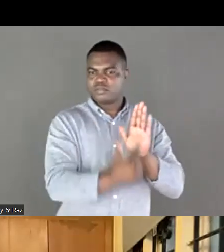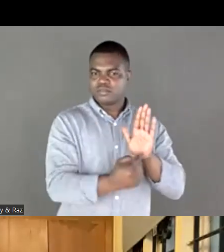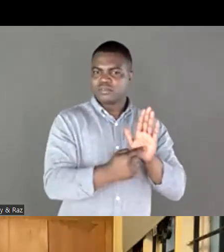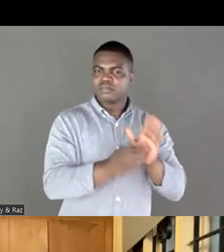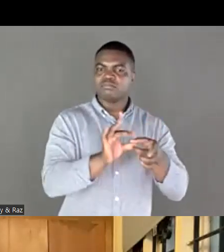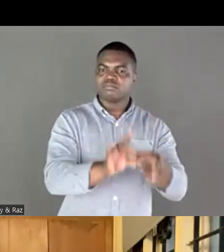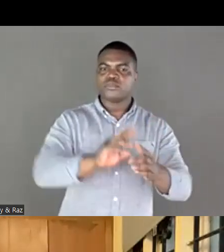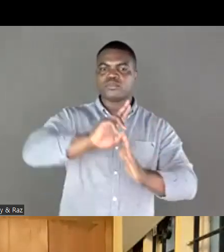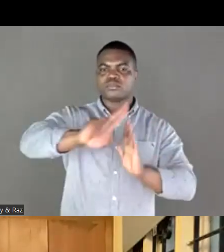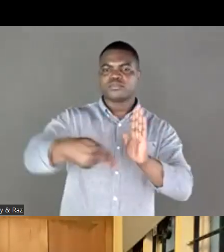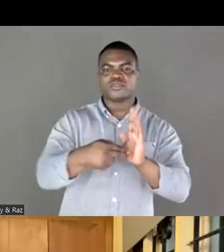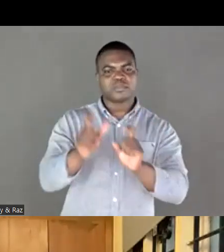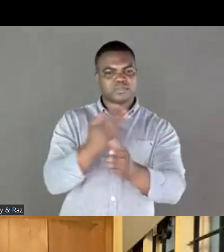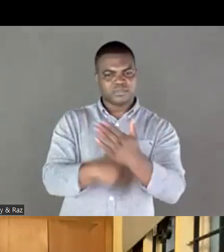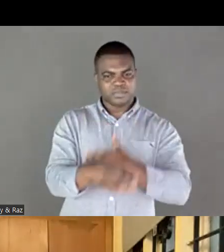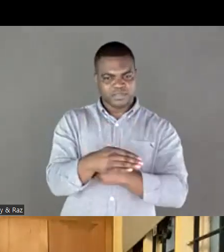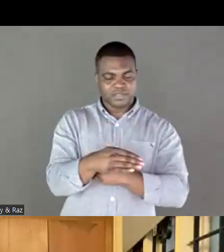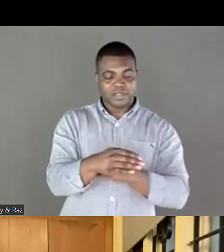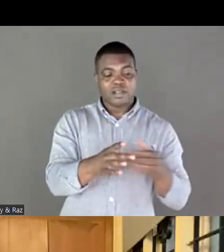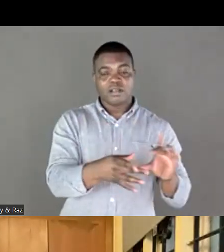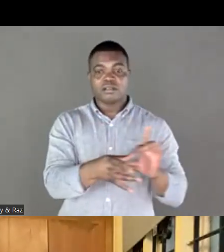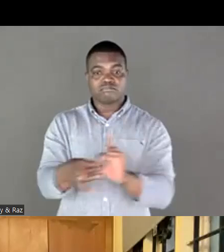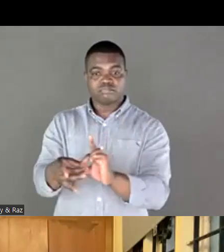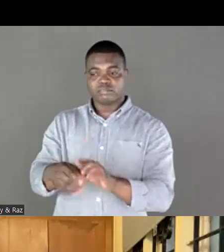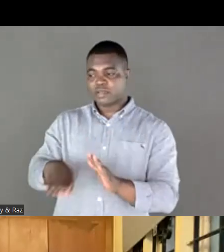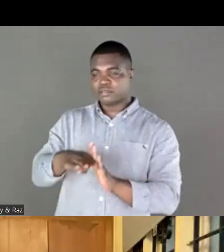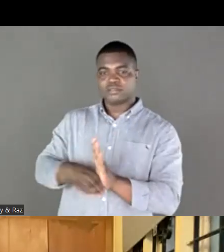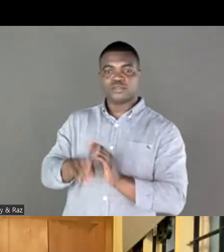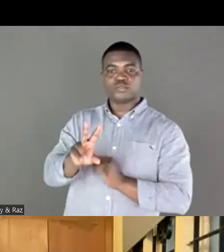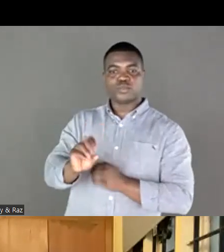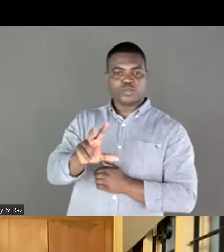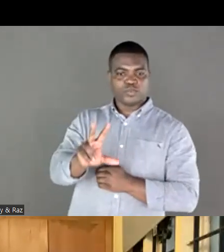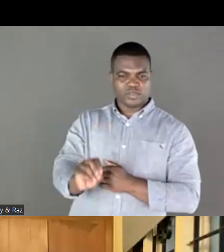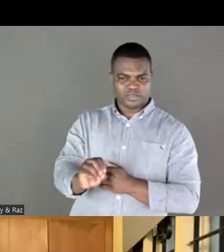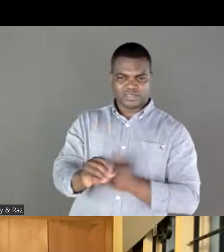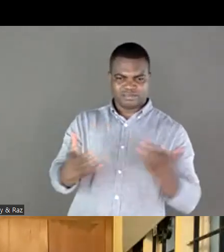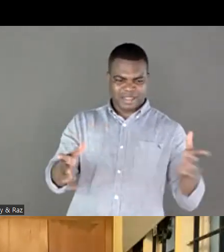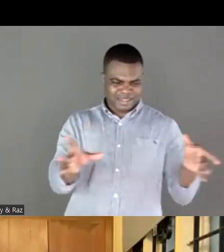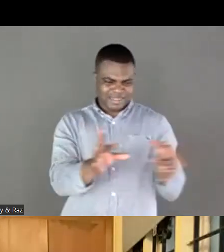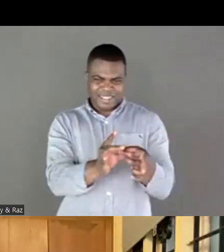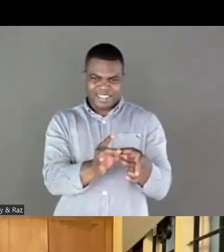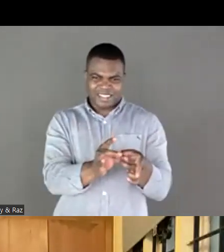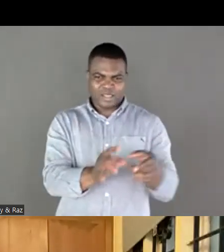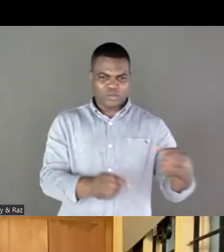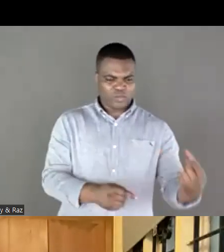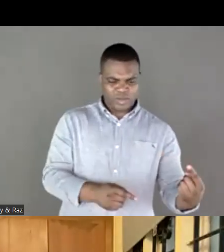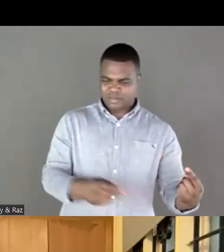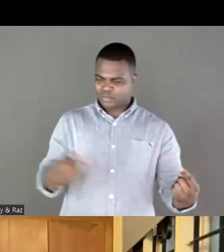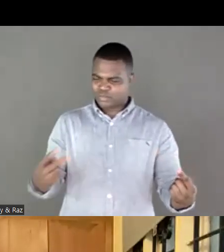And Module Two was more focused on the how so how do we connect the CRPD and the SDGs?